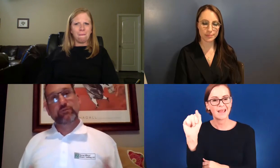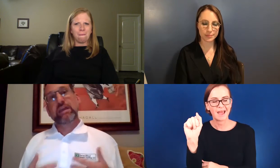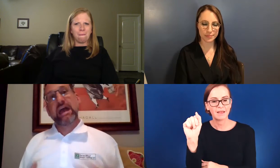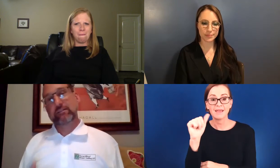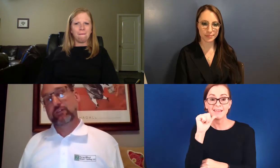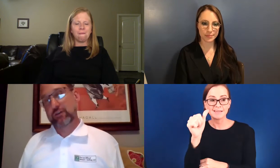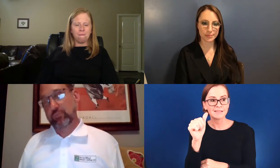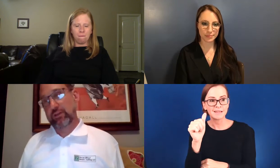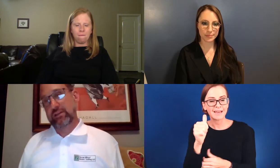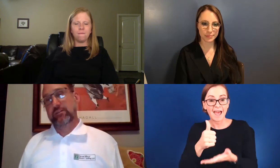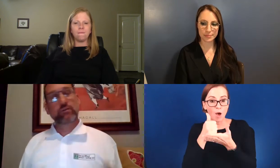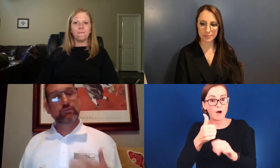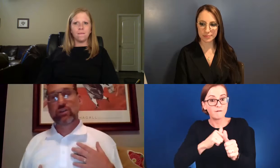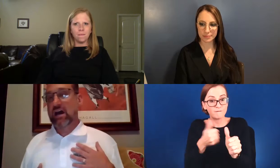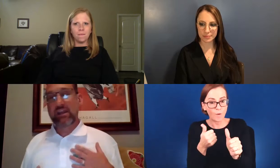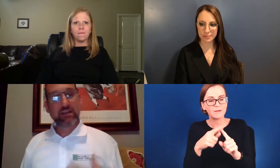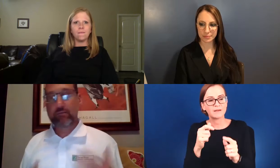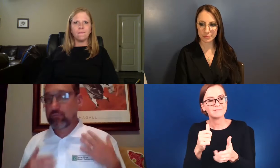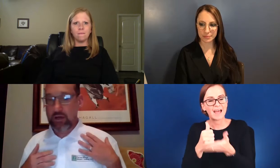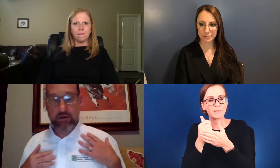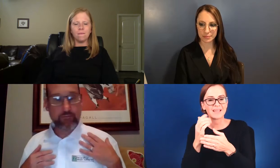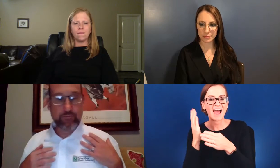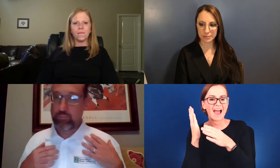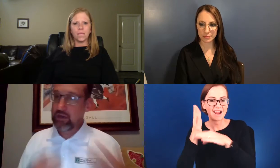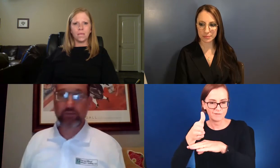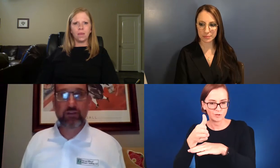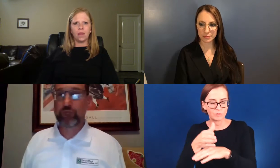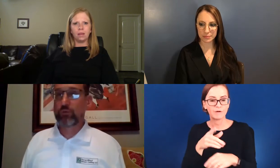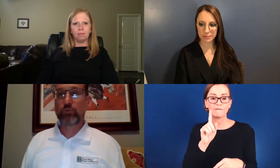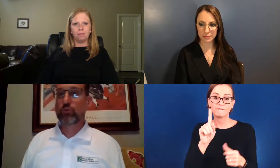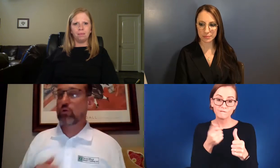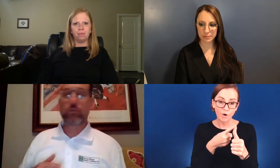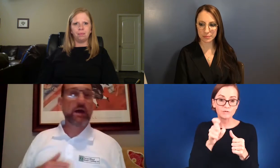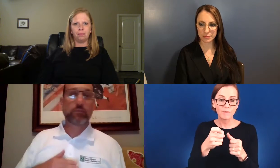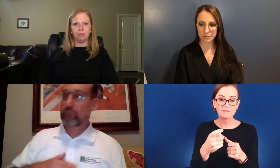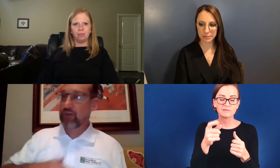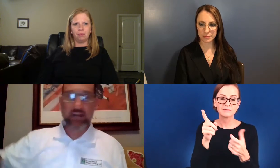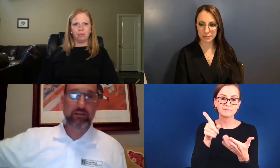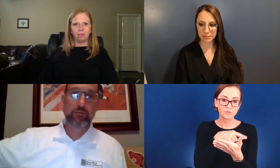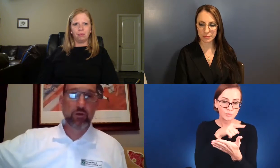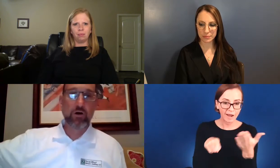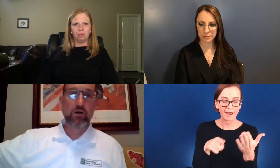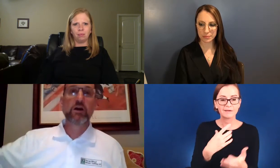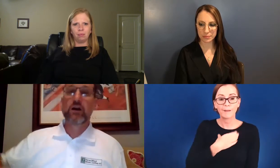it's reactive to the complaint. There's not any penalty for people who go about violating a law